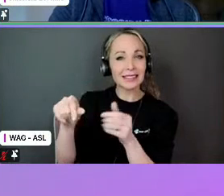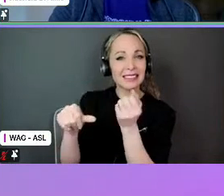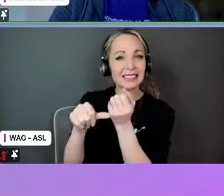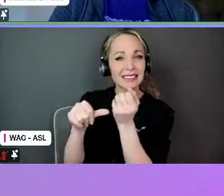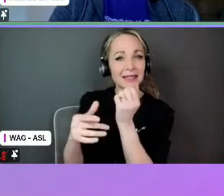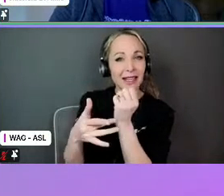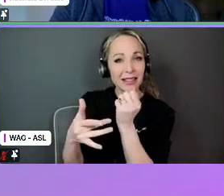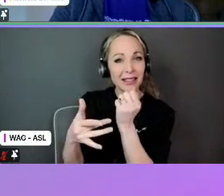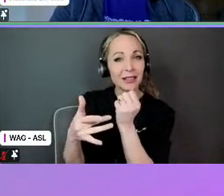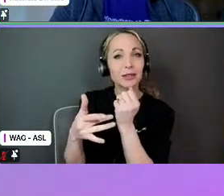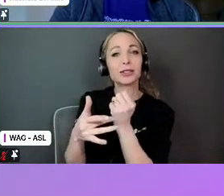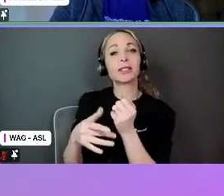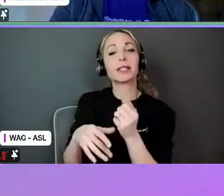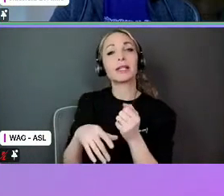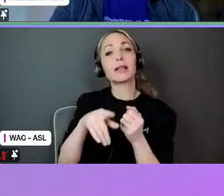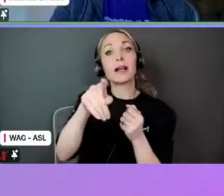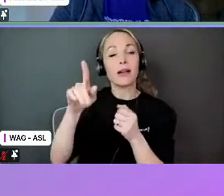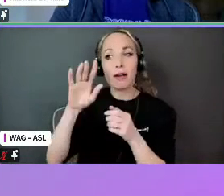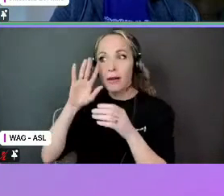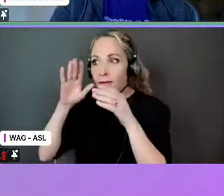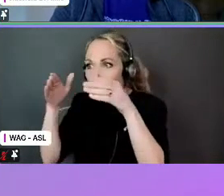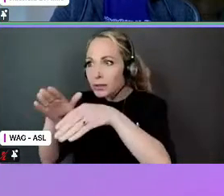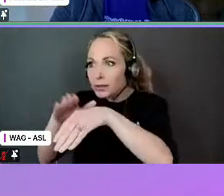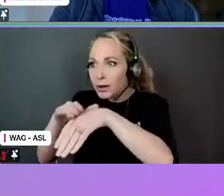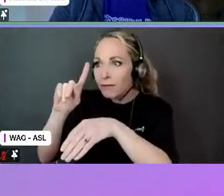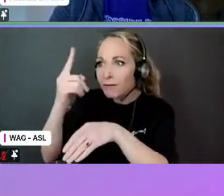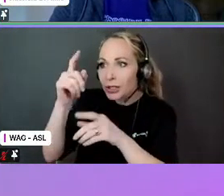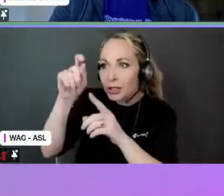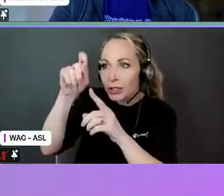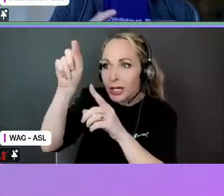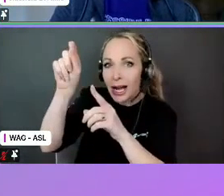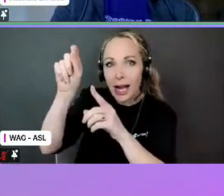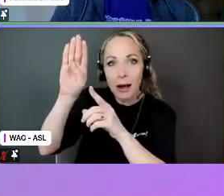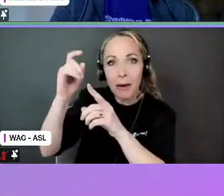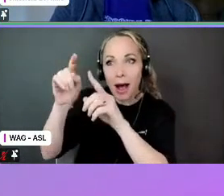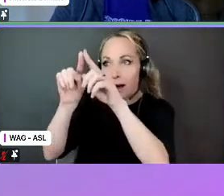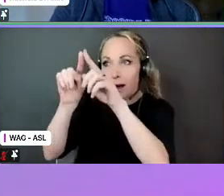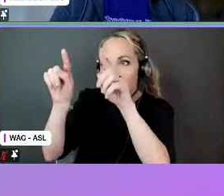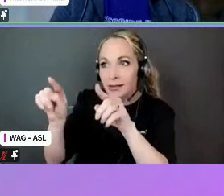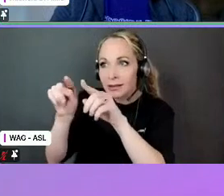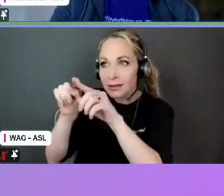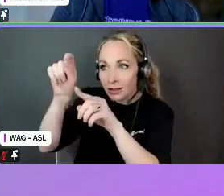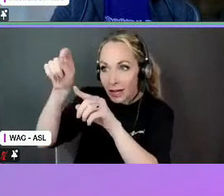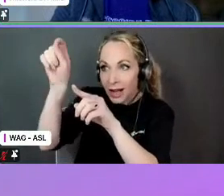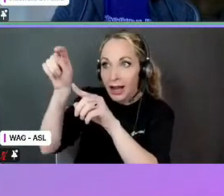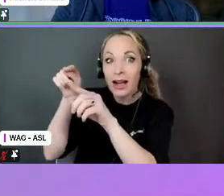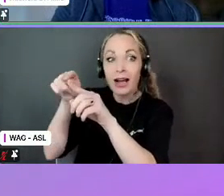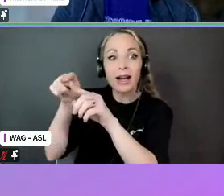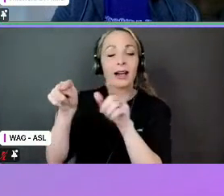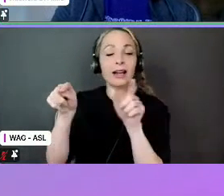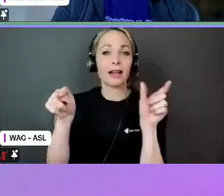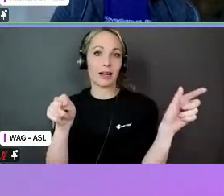happens is when a user of assistive technology gets focused on the first input, the first radio button or the